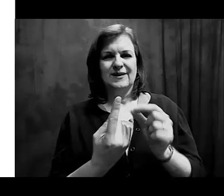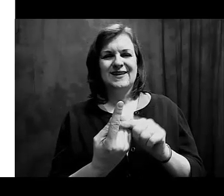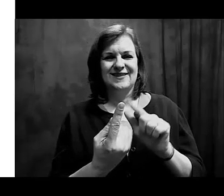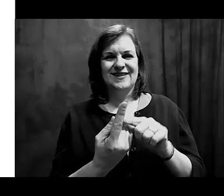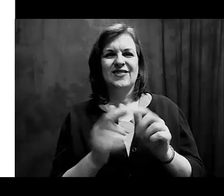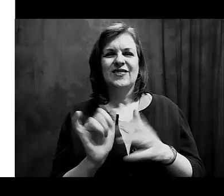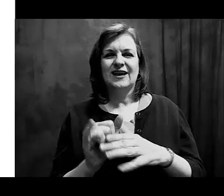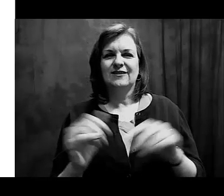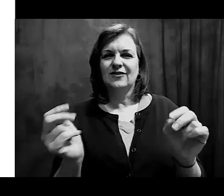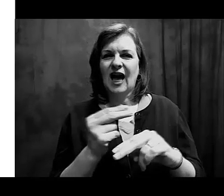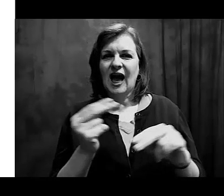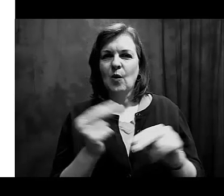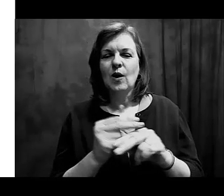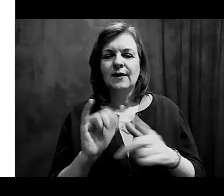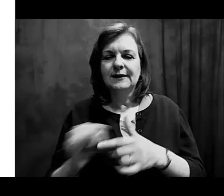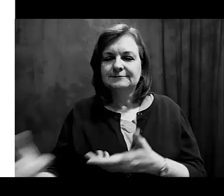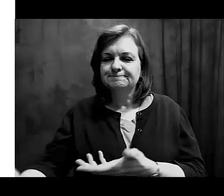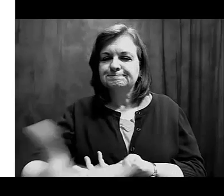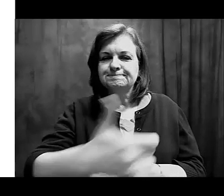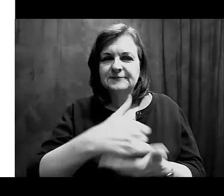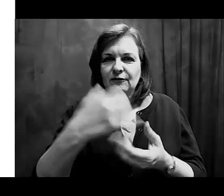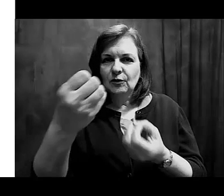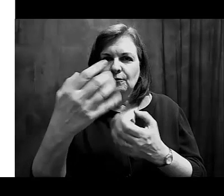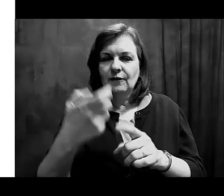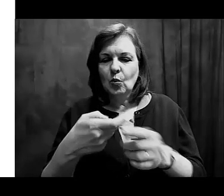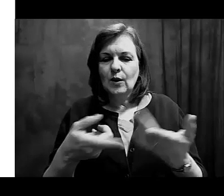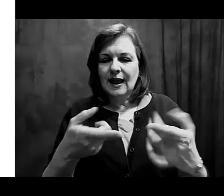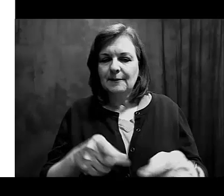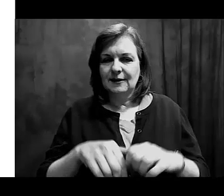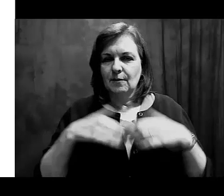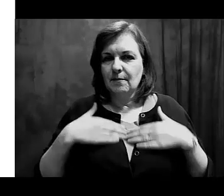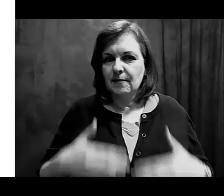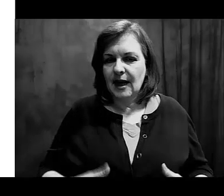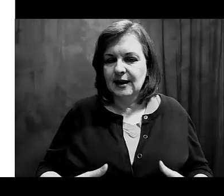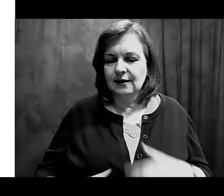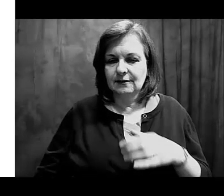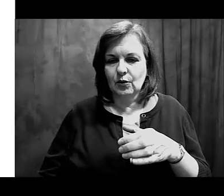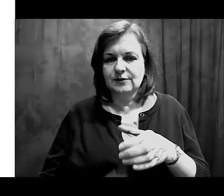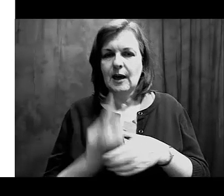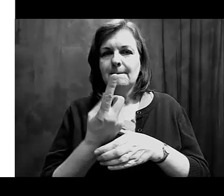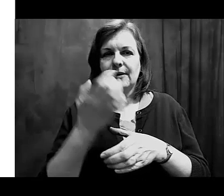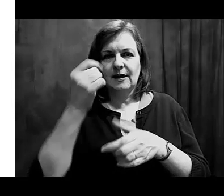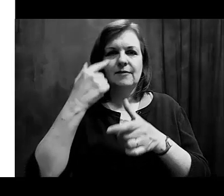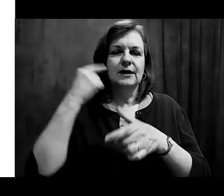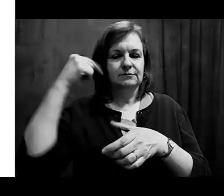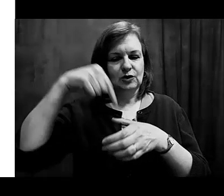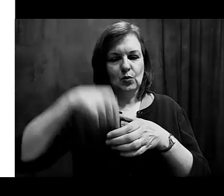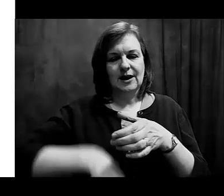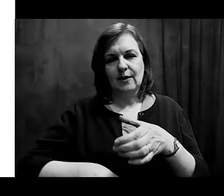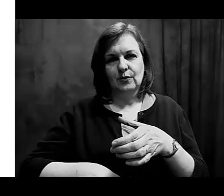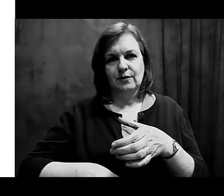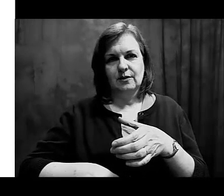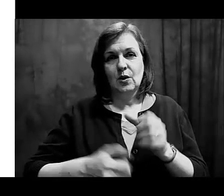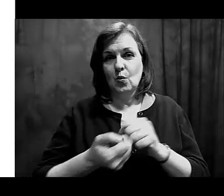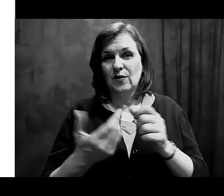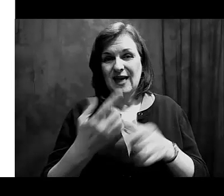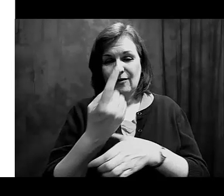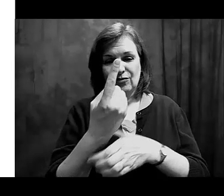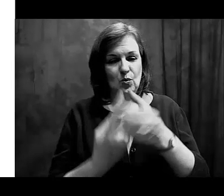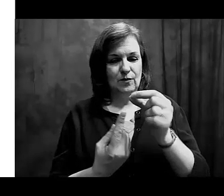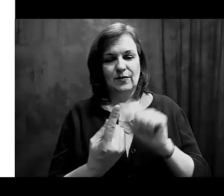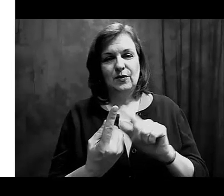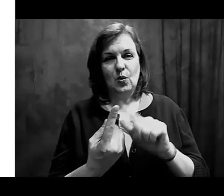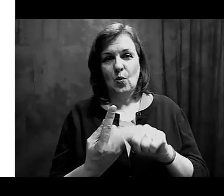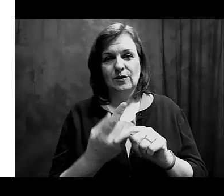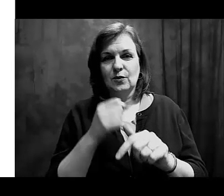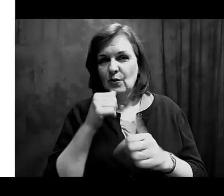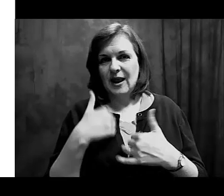it is the highway from everything that is going on in your body to your brain and back again -- without it we don't have that connection